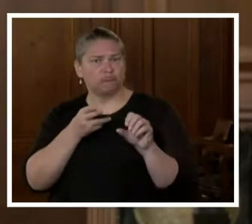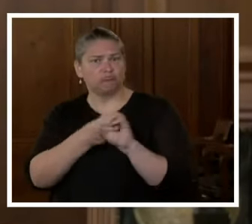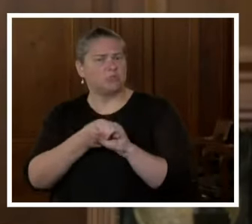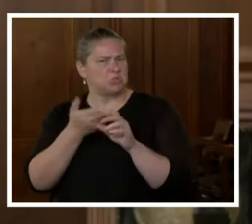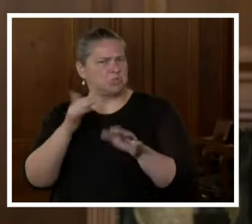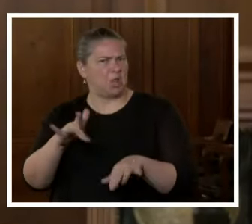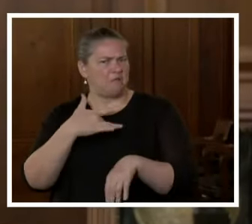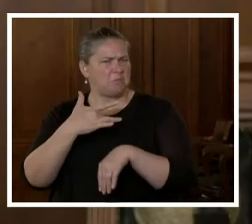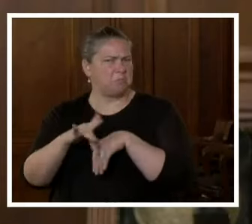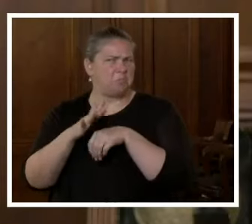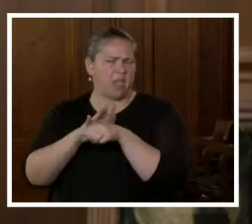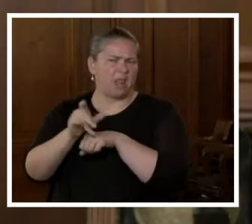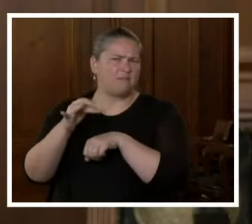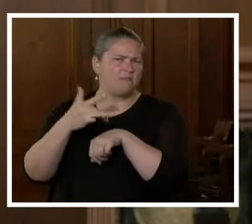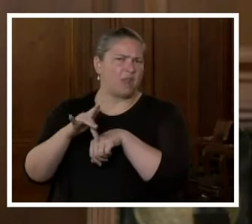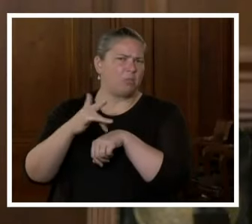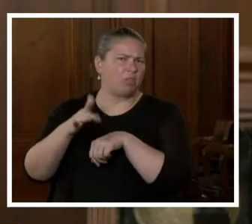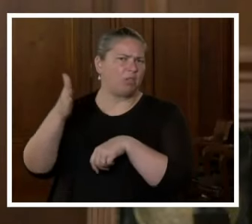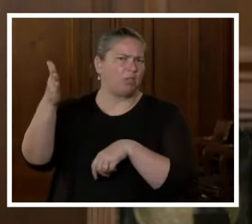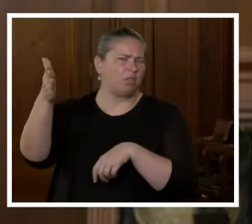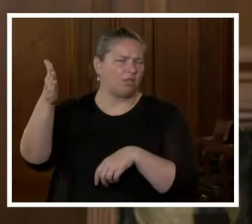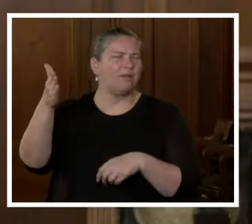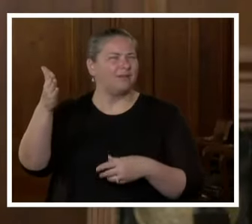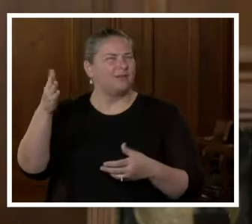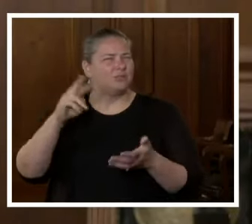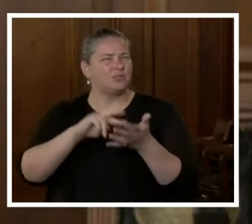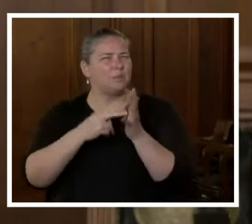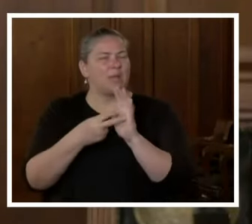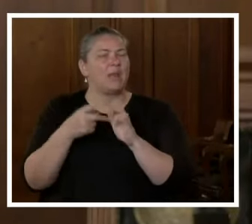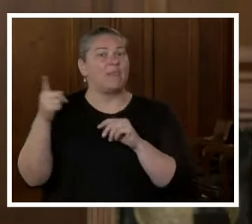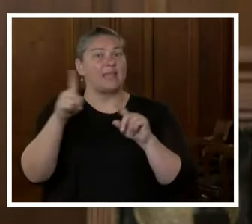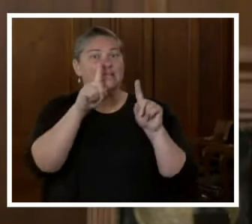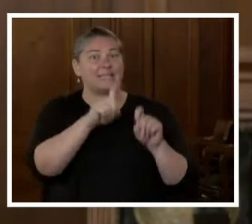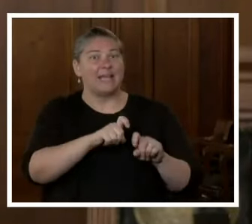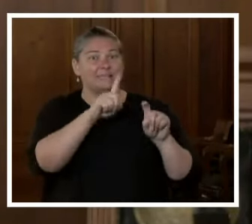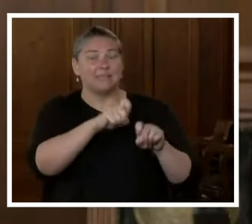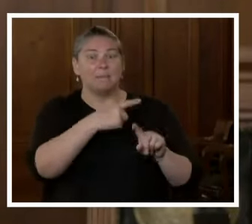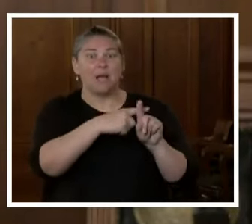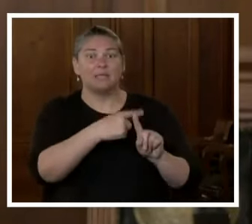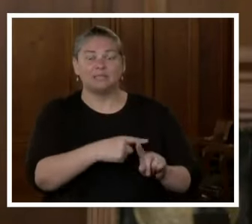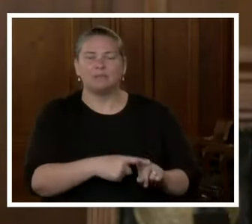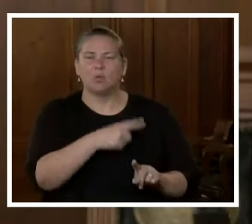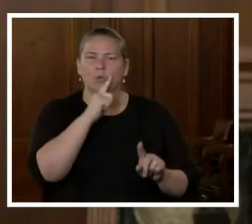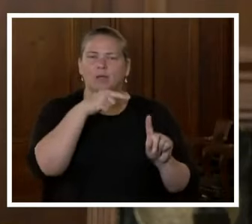SO I BELIEVE THAT THE POSITION THAT WE ARE IN WILL MEAN A